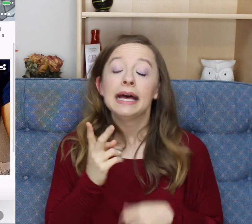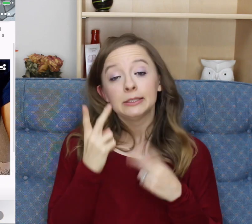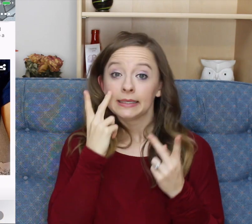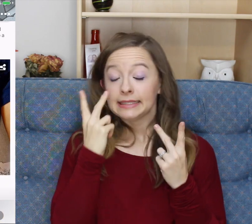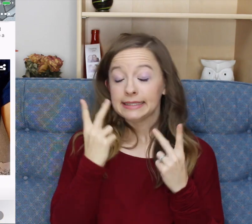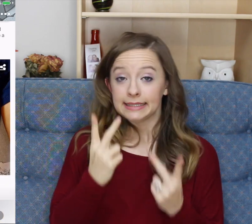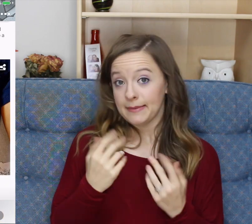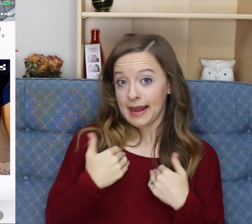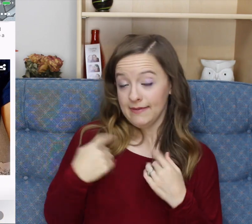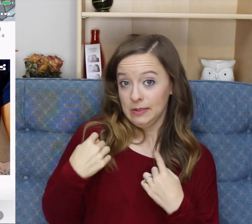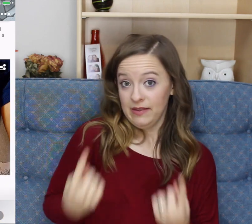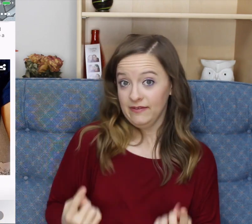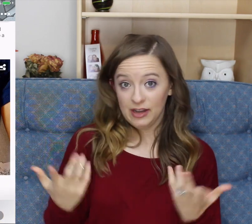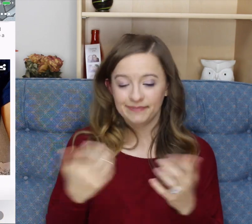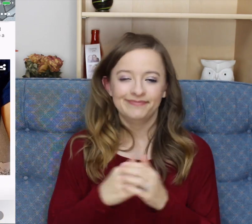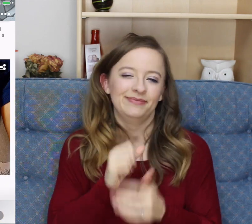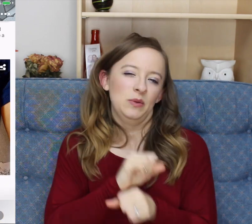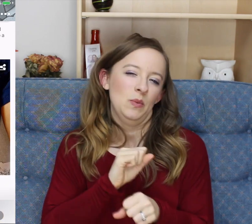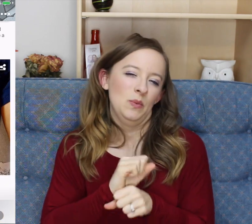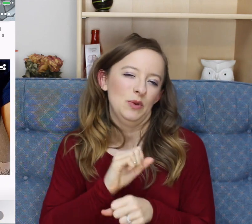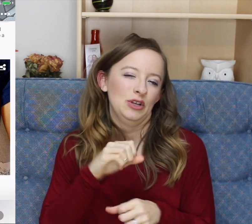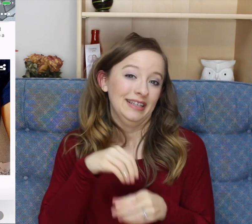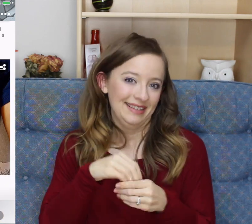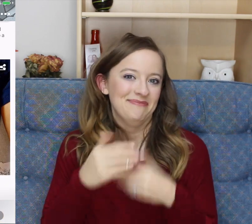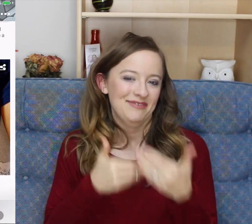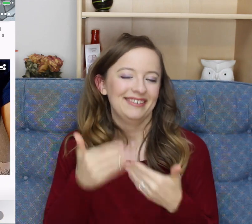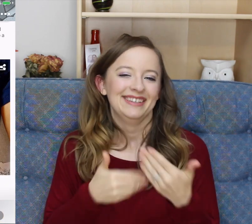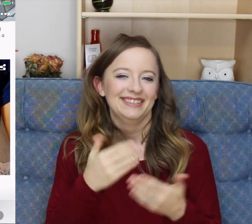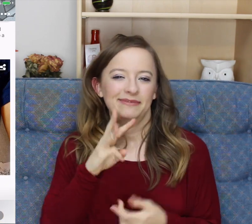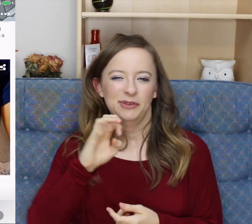As you can see this is what I have so far. It's a work in progress.